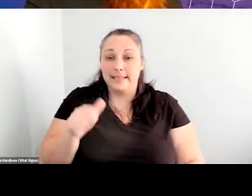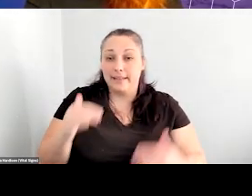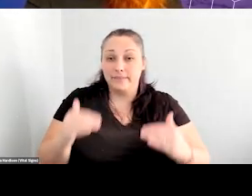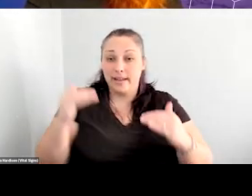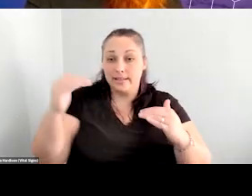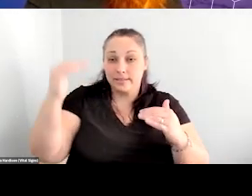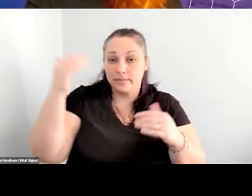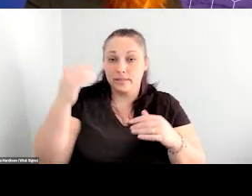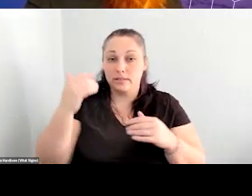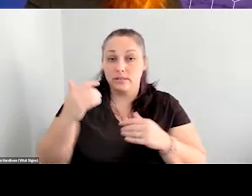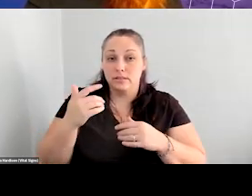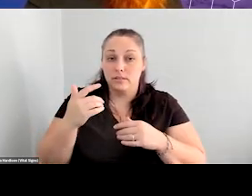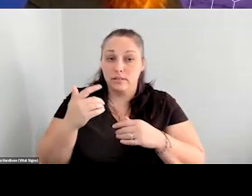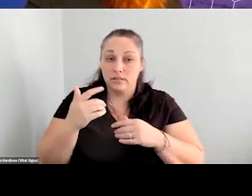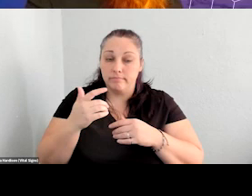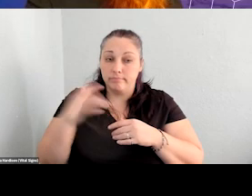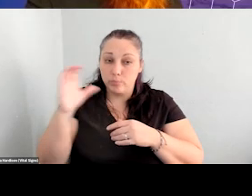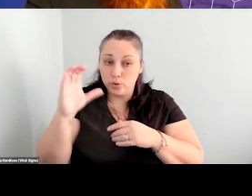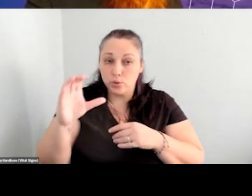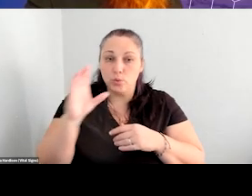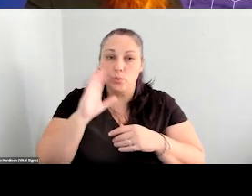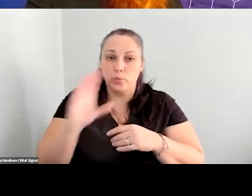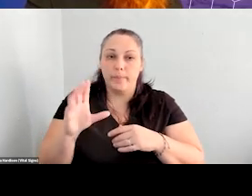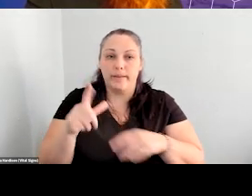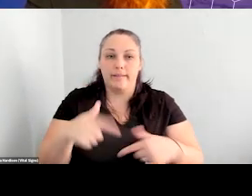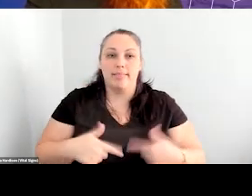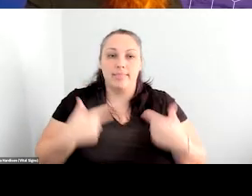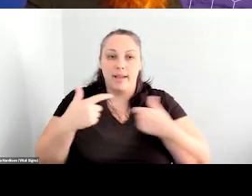of leadership in the integration of education and research.